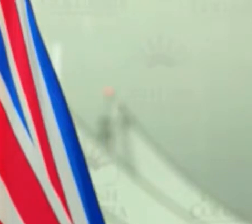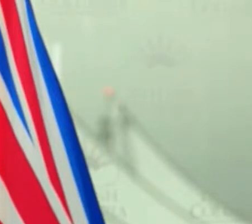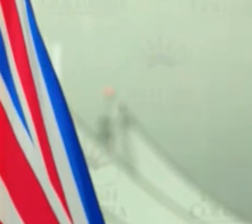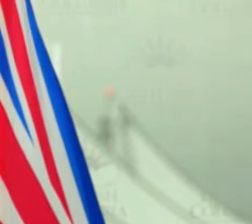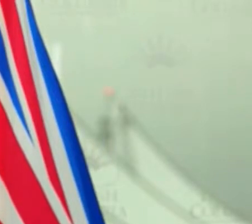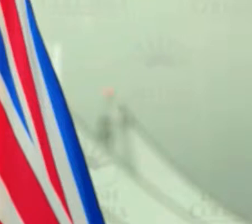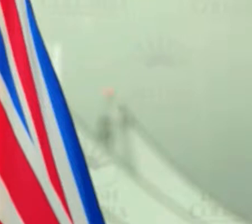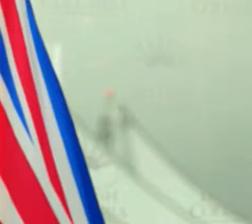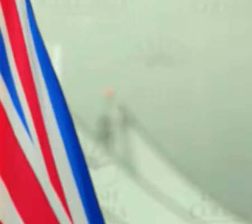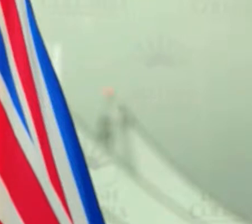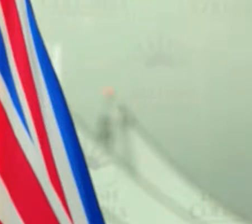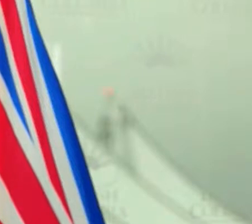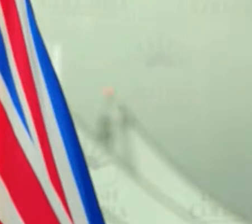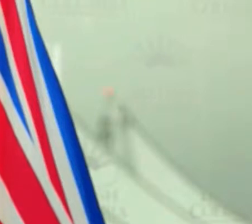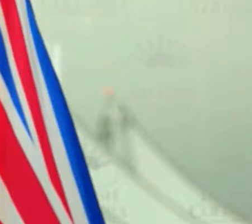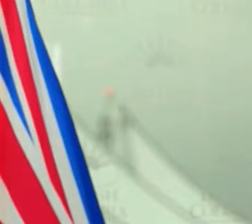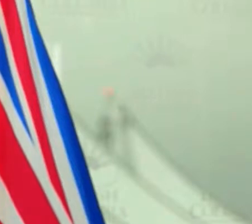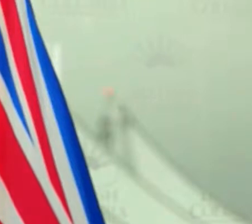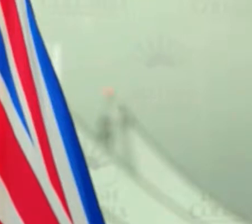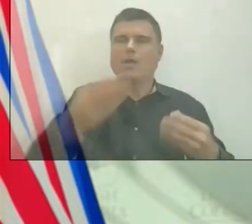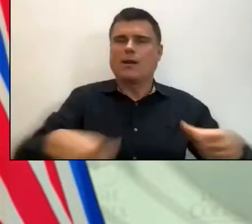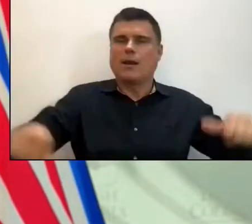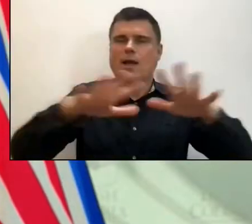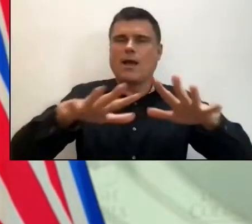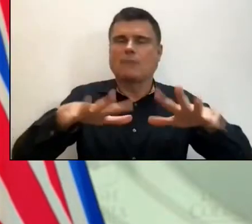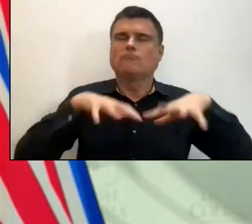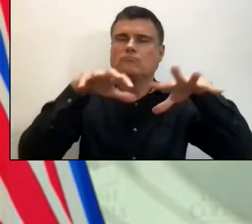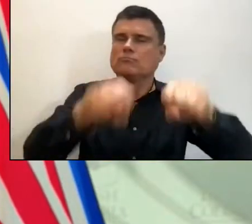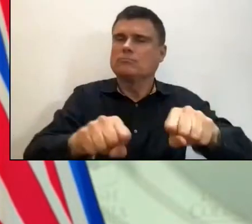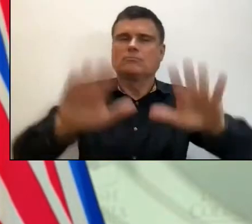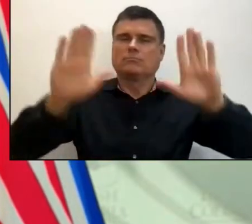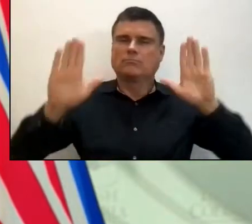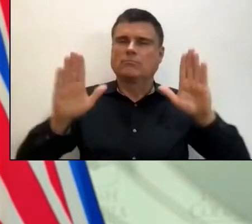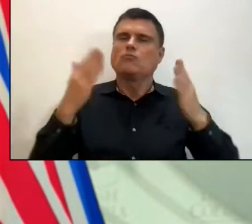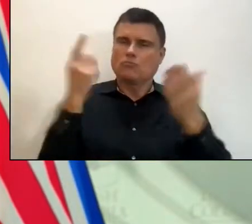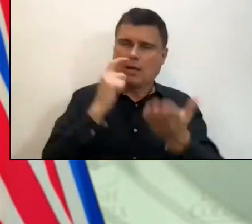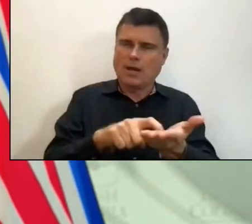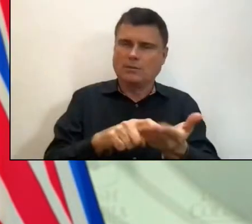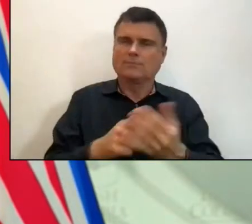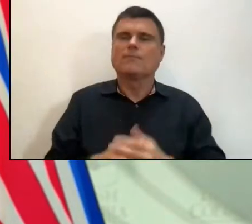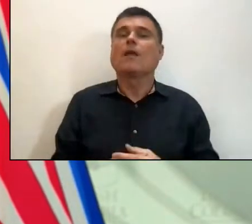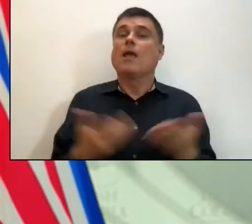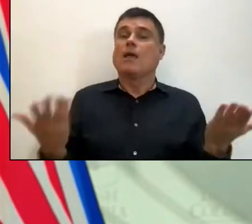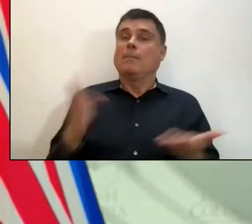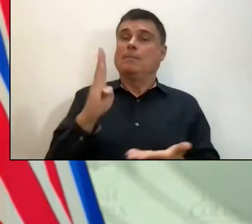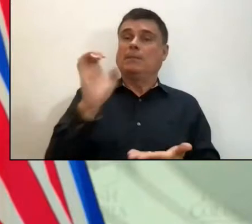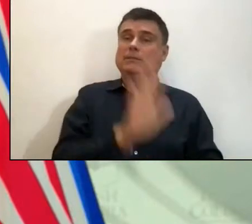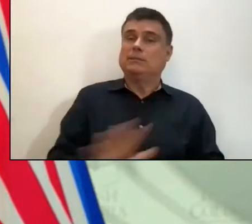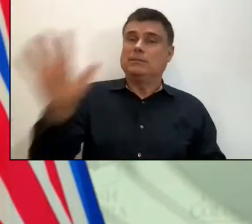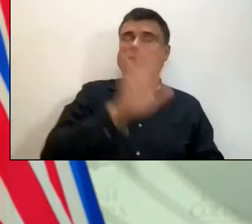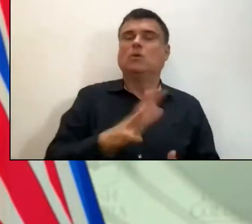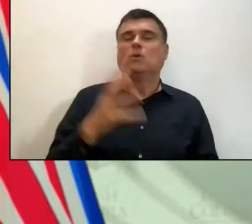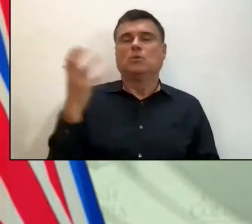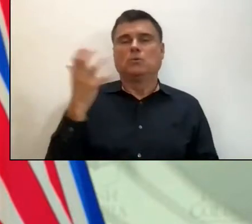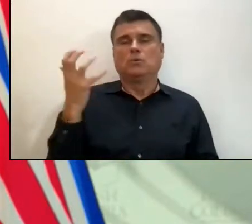For many British columnens the past -- Columbians. We have experienced the most damaging flooding in our